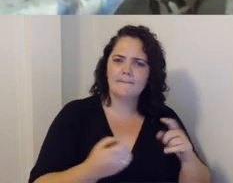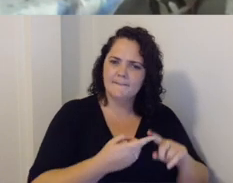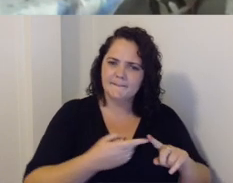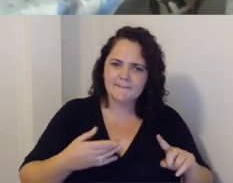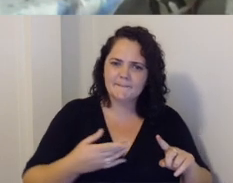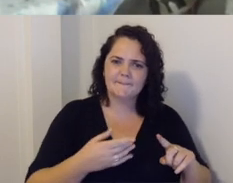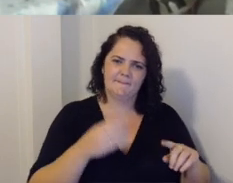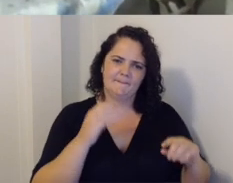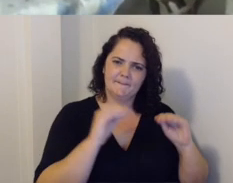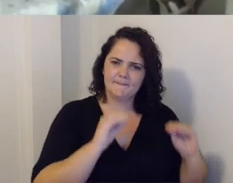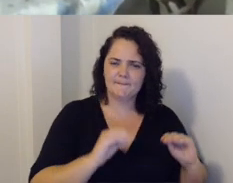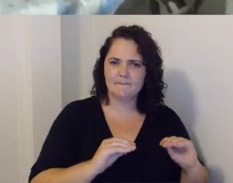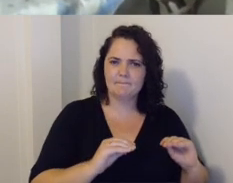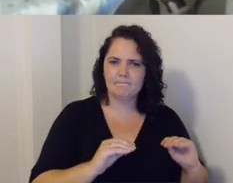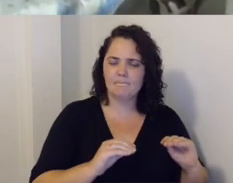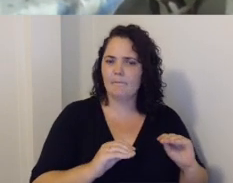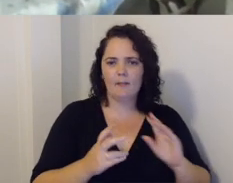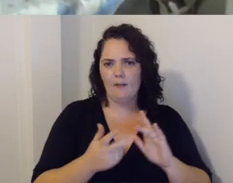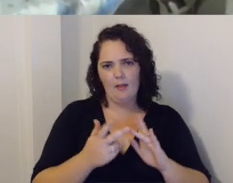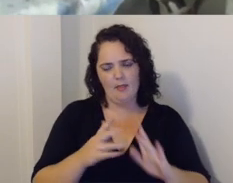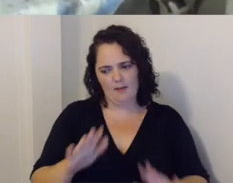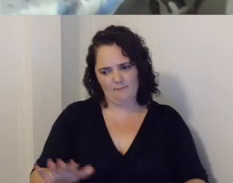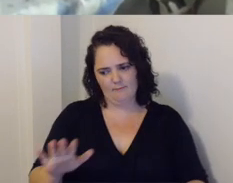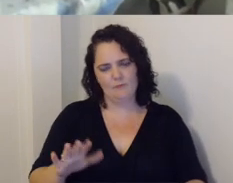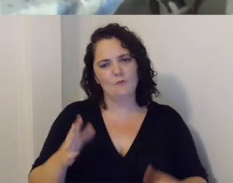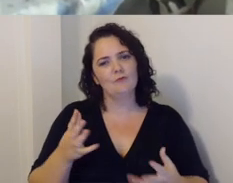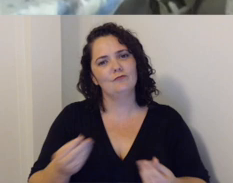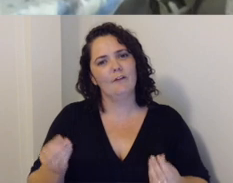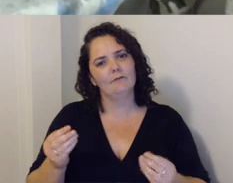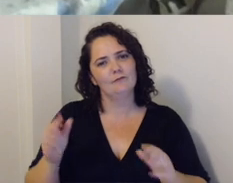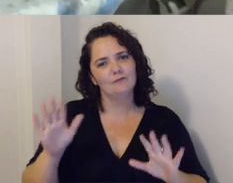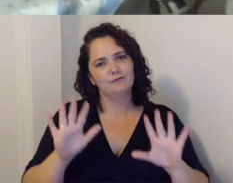and paintings that are softer that use more color and interaction of shape to define things